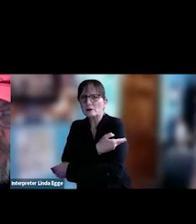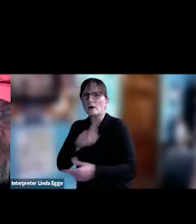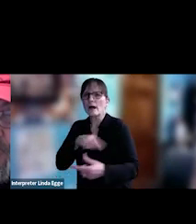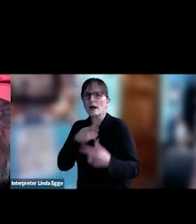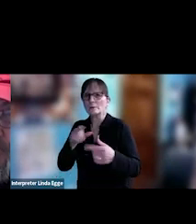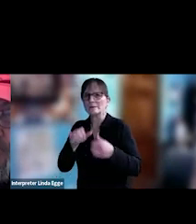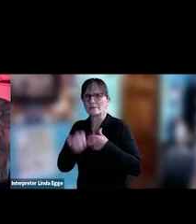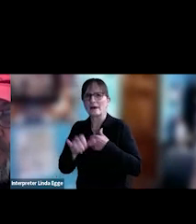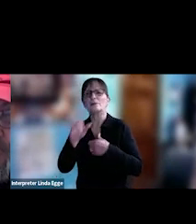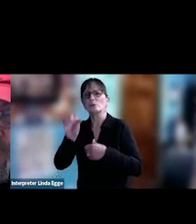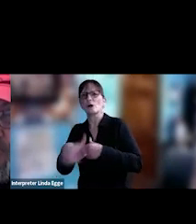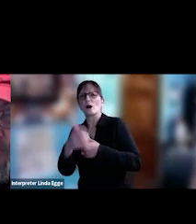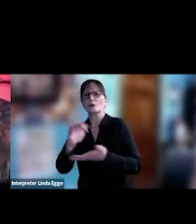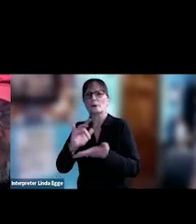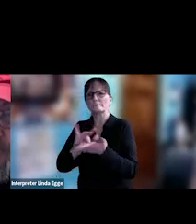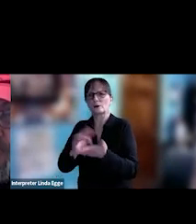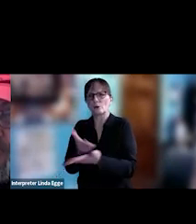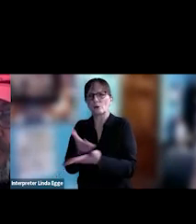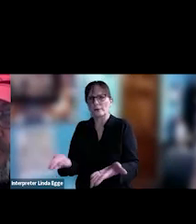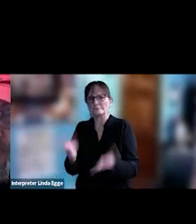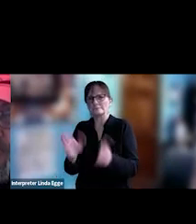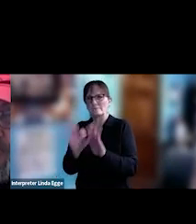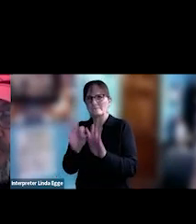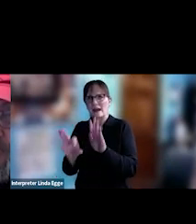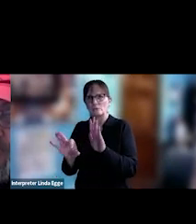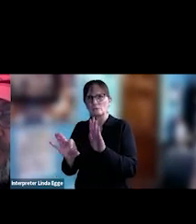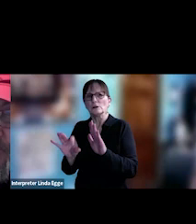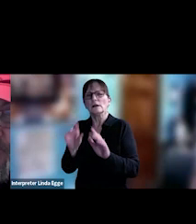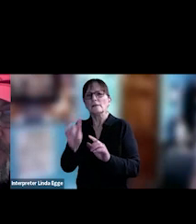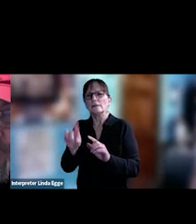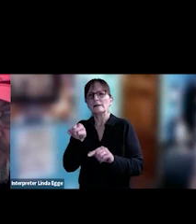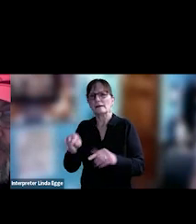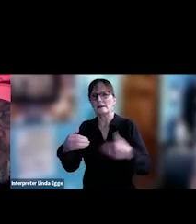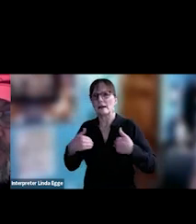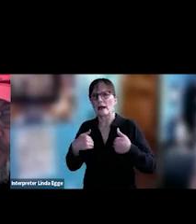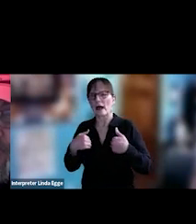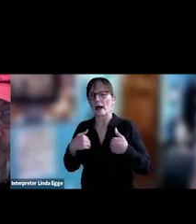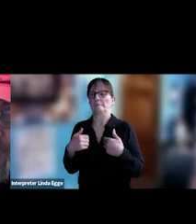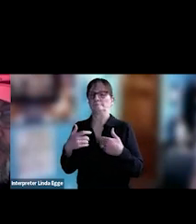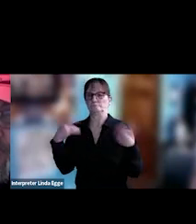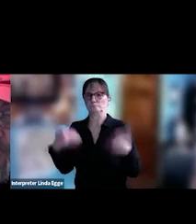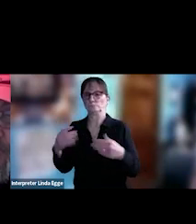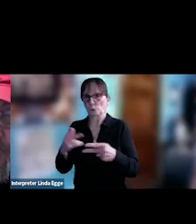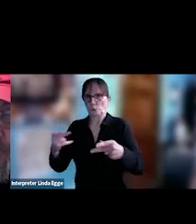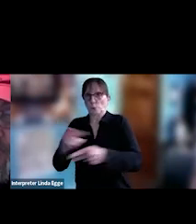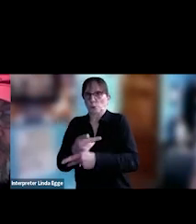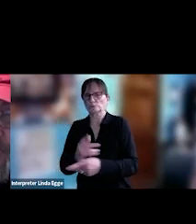there were other medical things that were found out, that he had greater medical needs than initially,